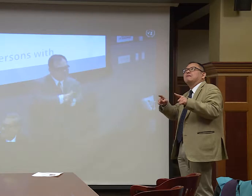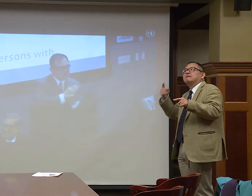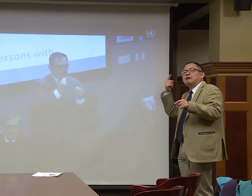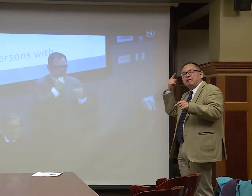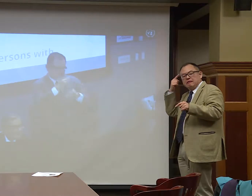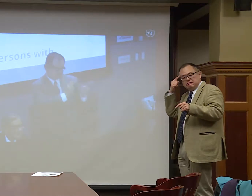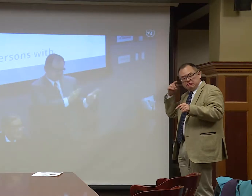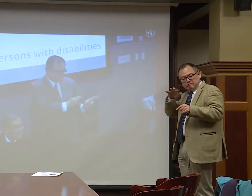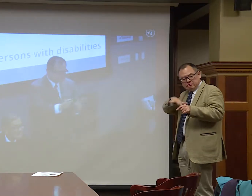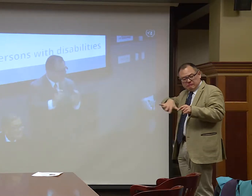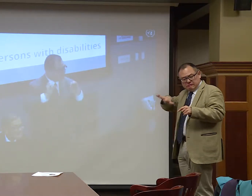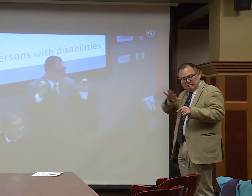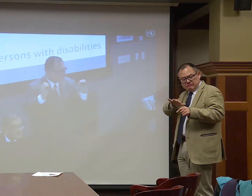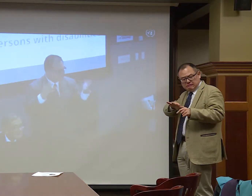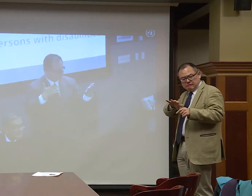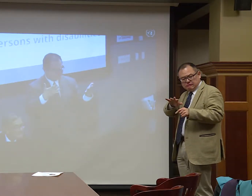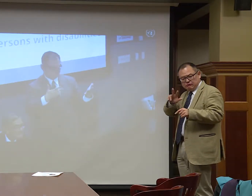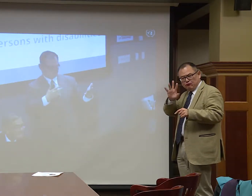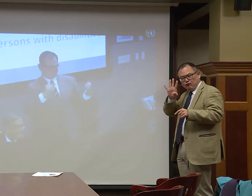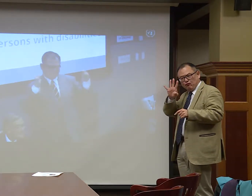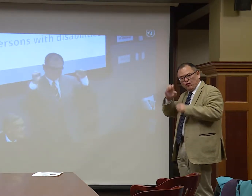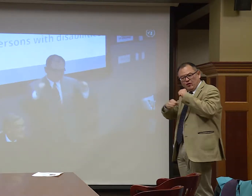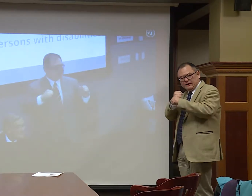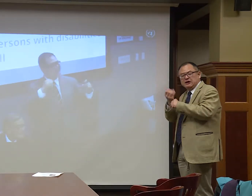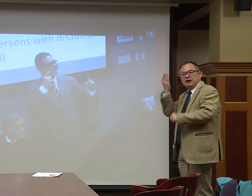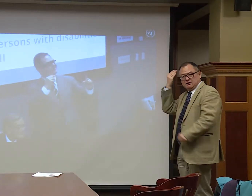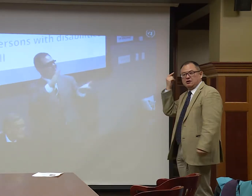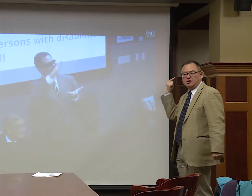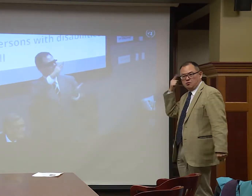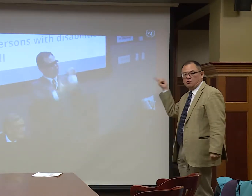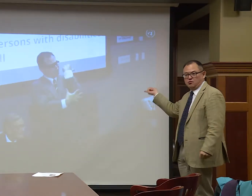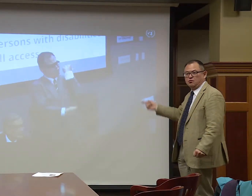I think this was about 4 years ago.